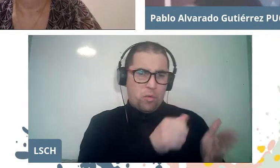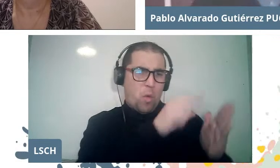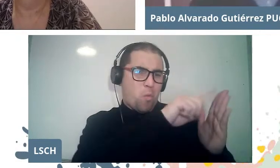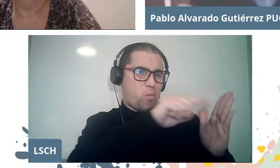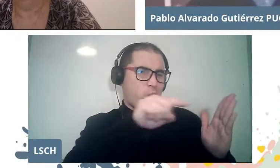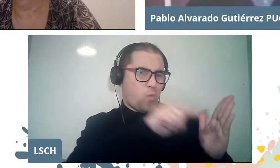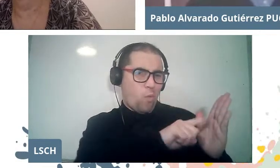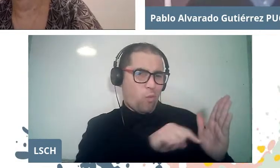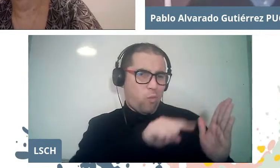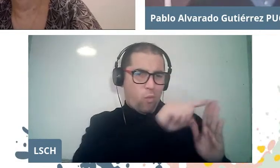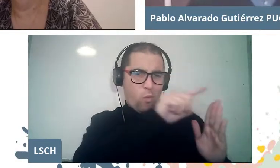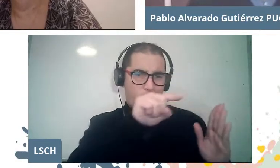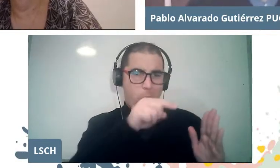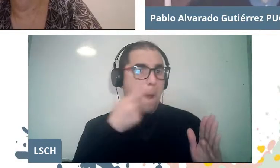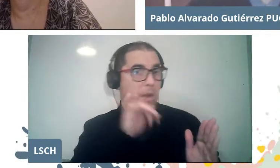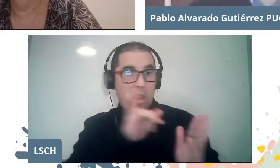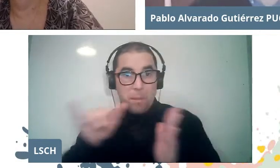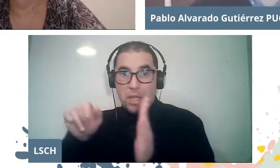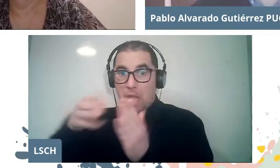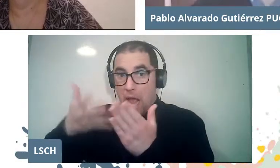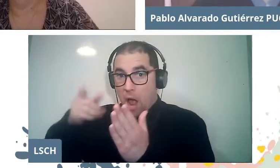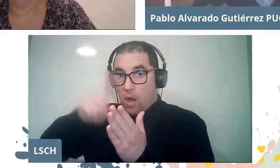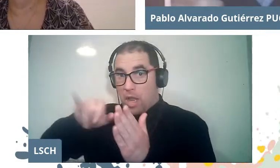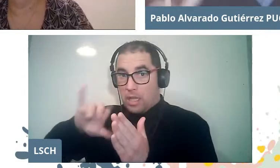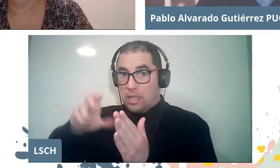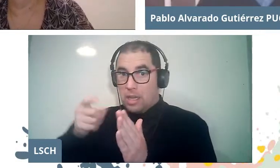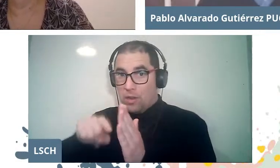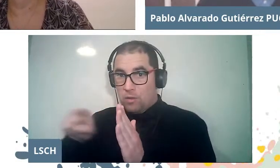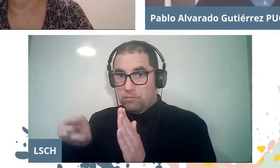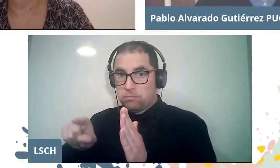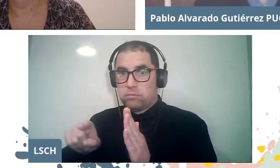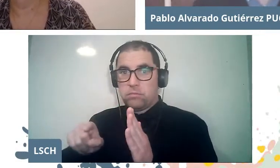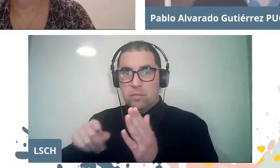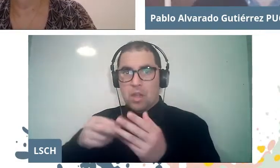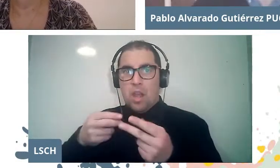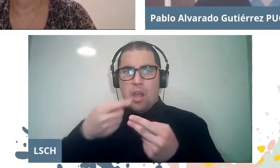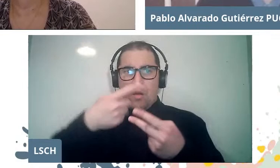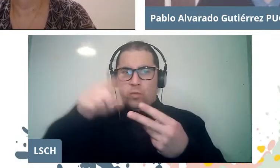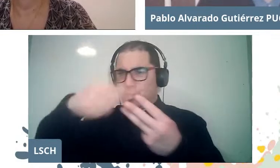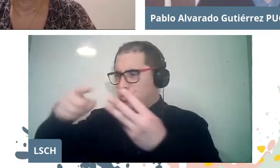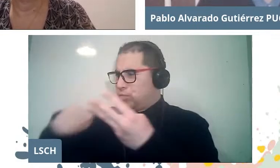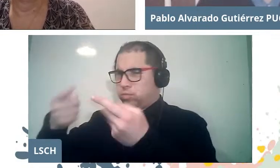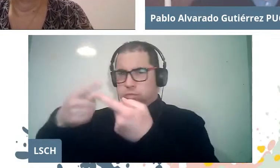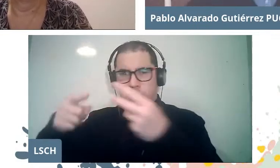However in the 20th century begins the great diversification of styles.